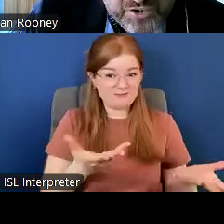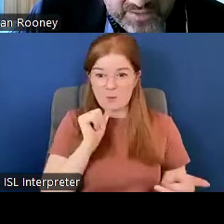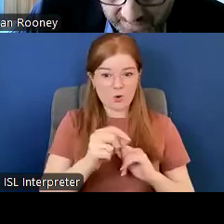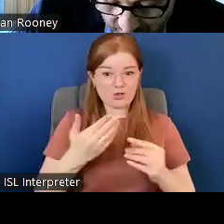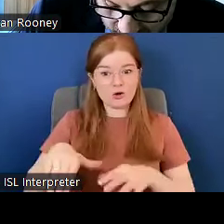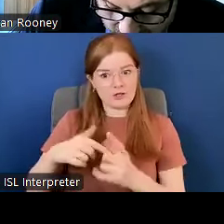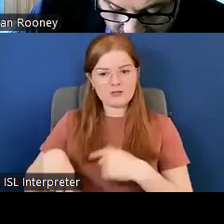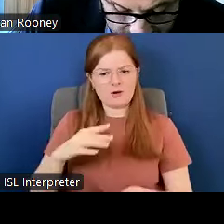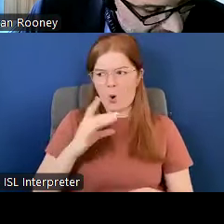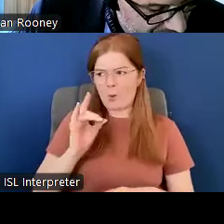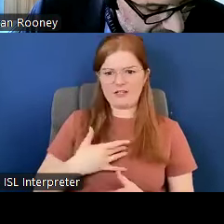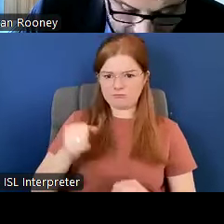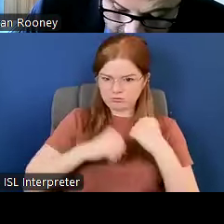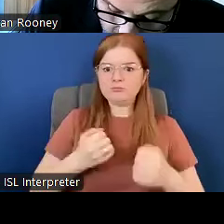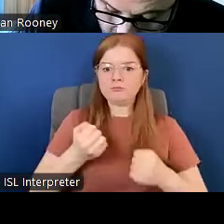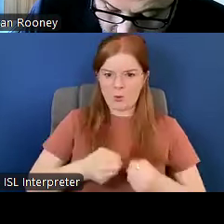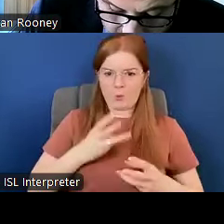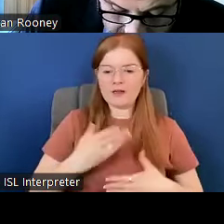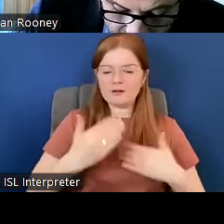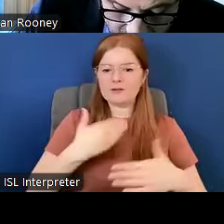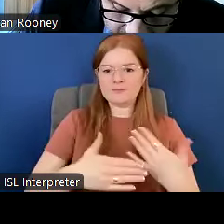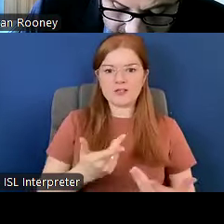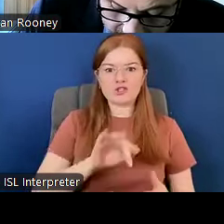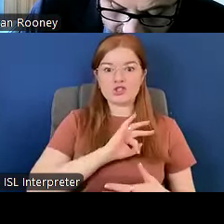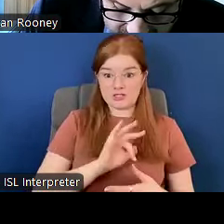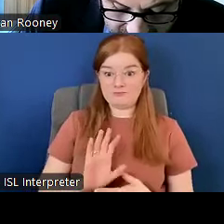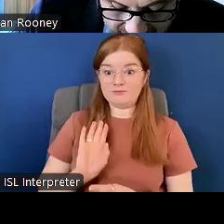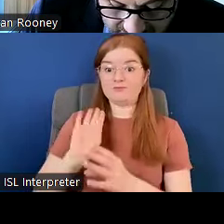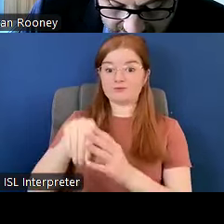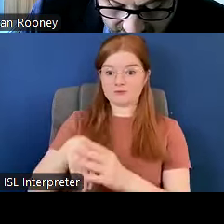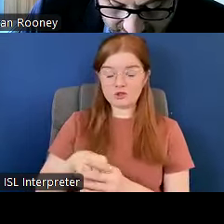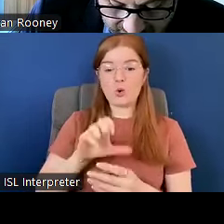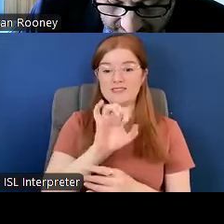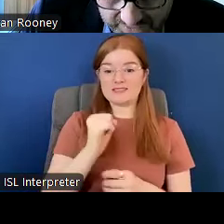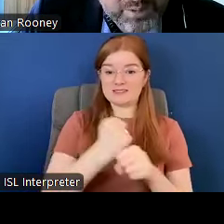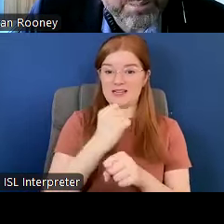strengthened Hone's resolve. She duly enrolled in stained glass design at the Dublin